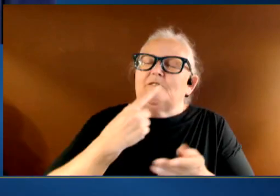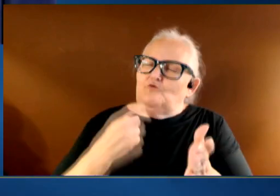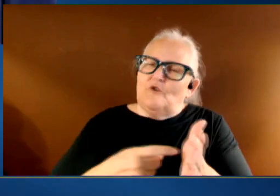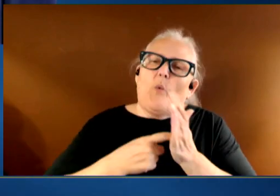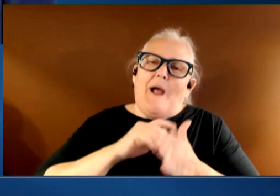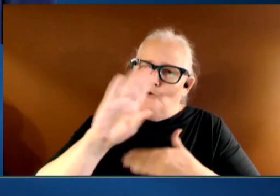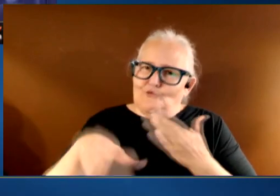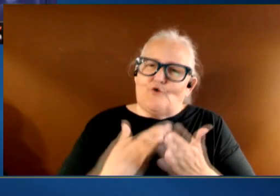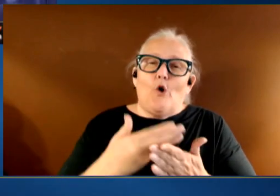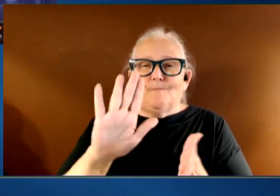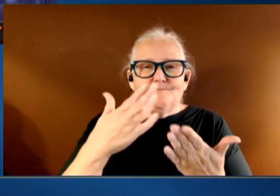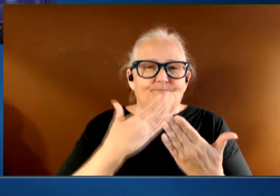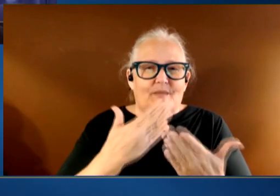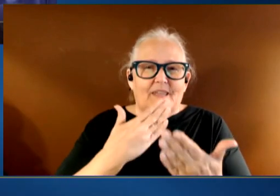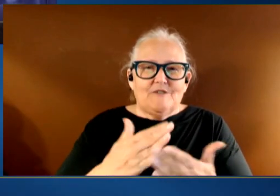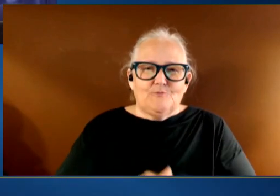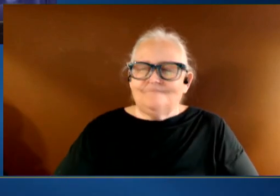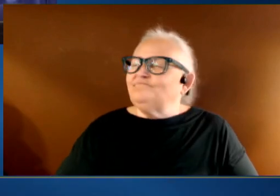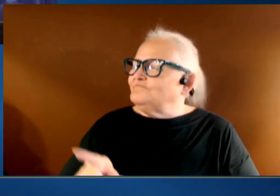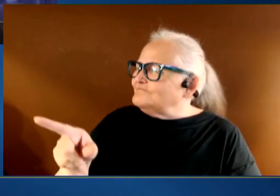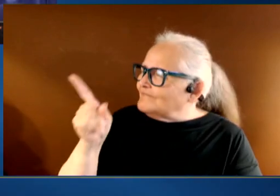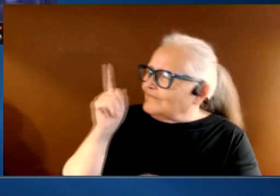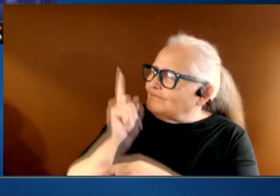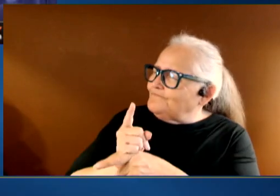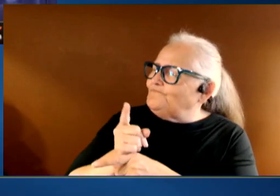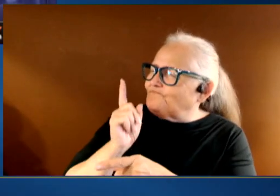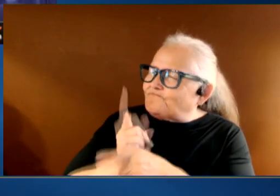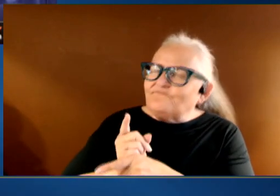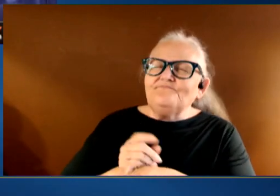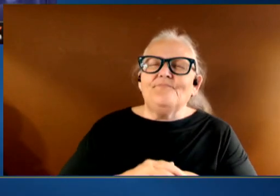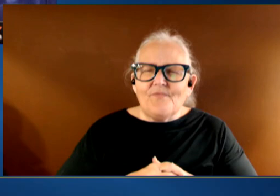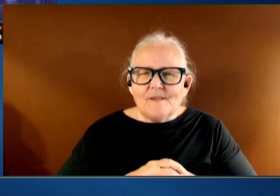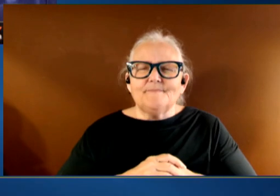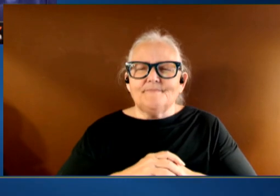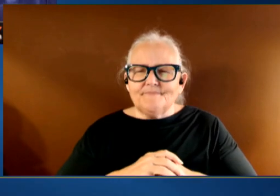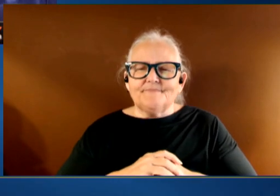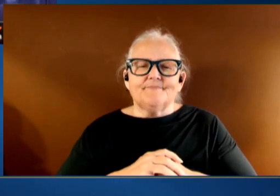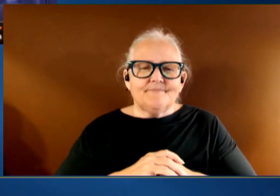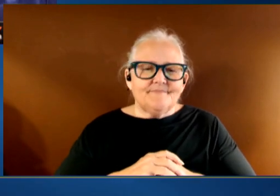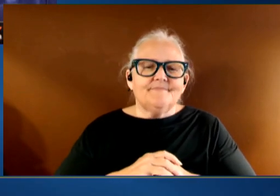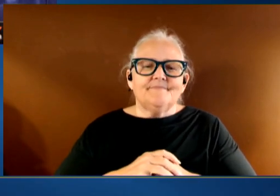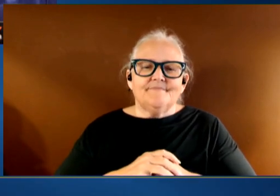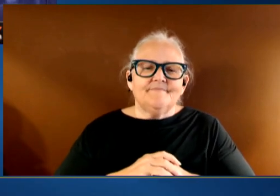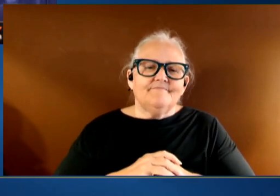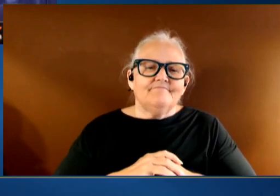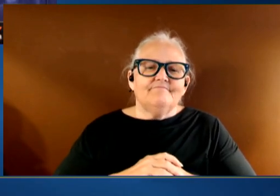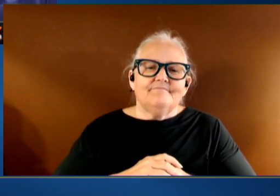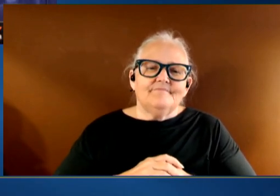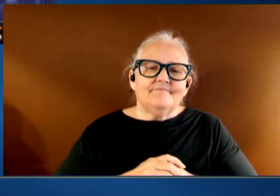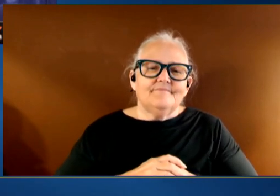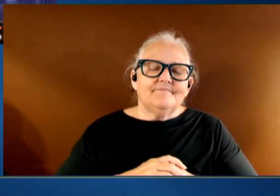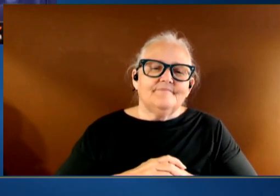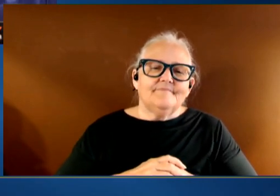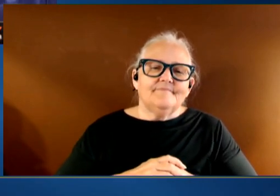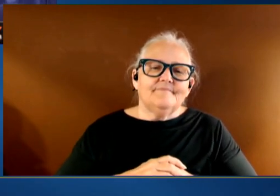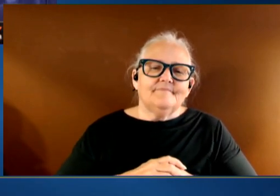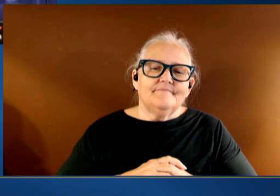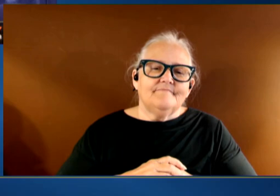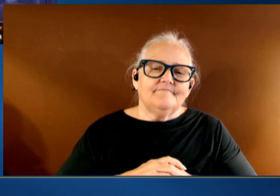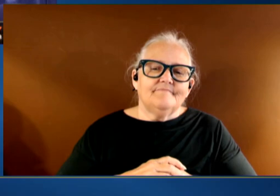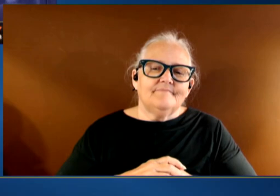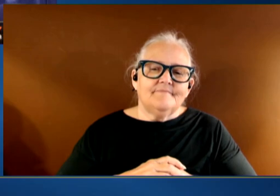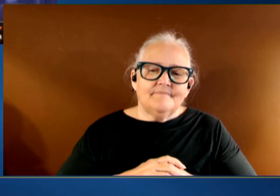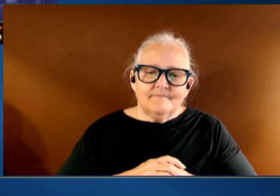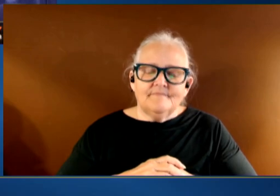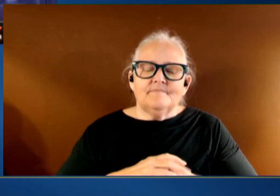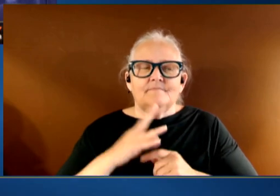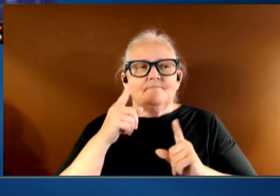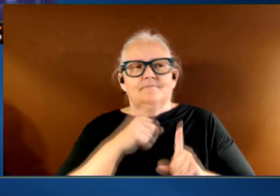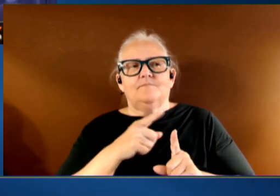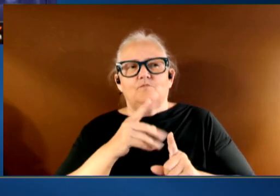Kamal Menghrajani: Absolutely. So just to your point on prior authorizations, this is reaching